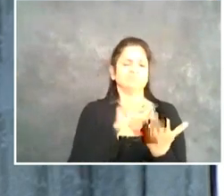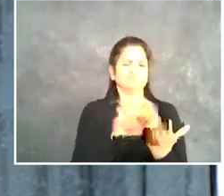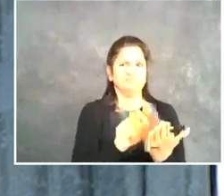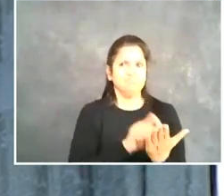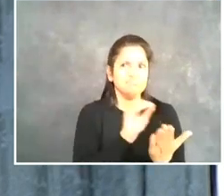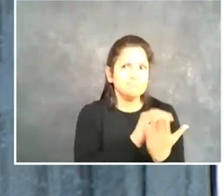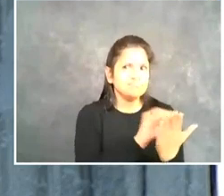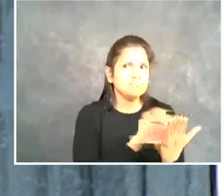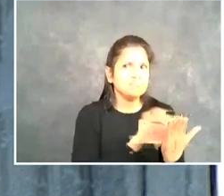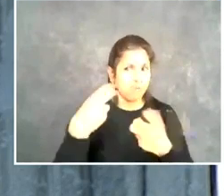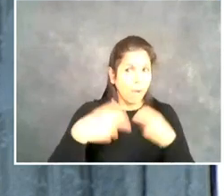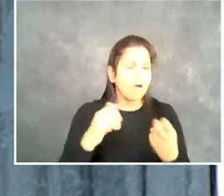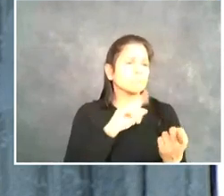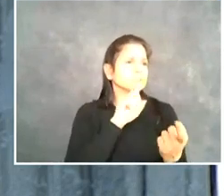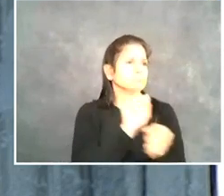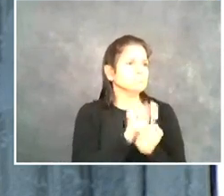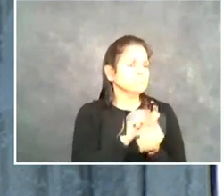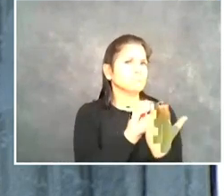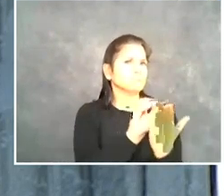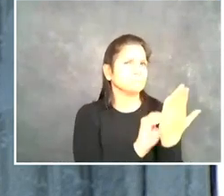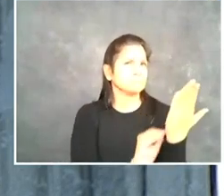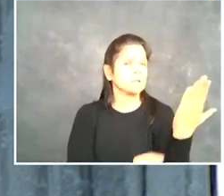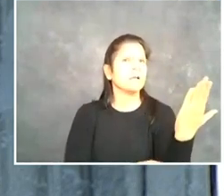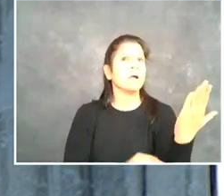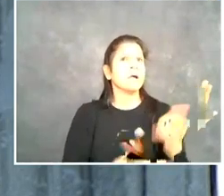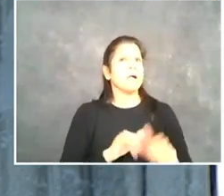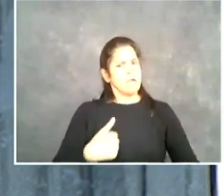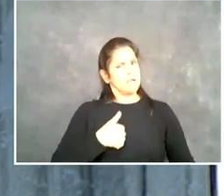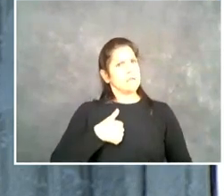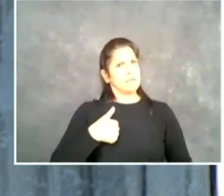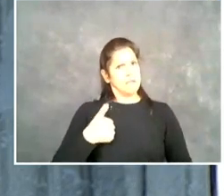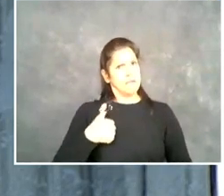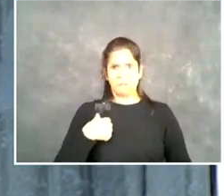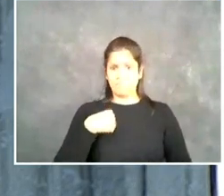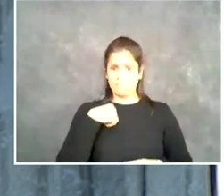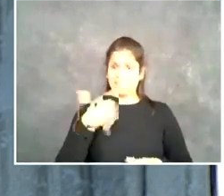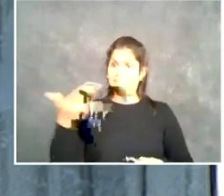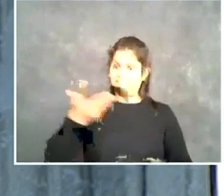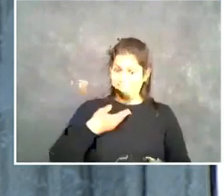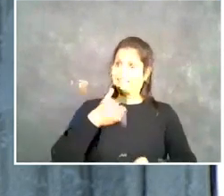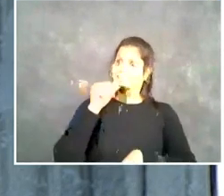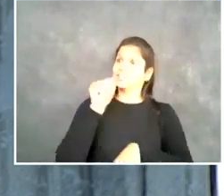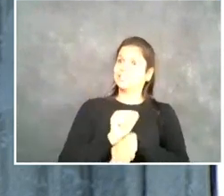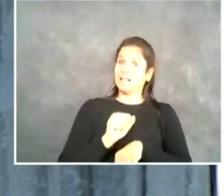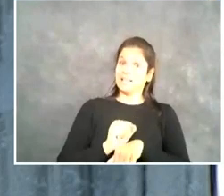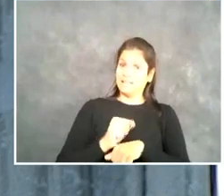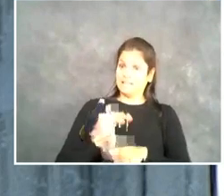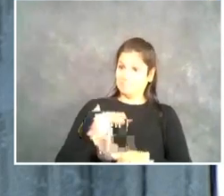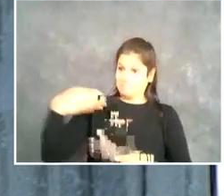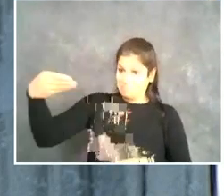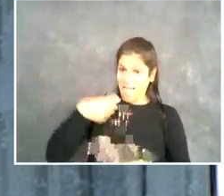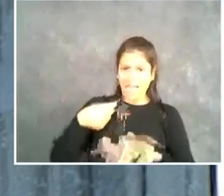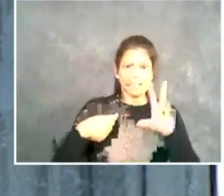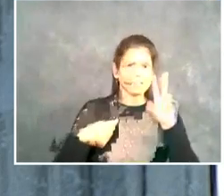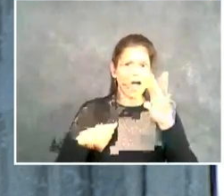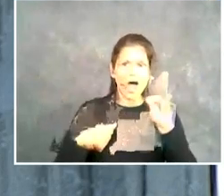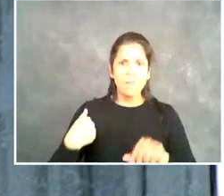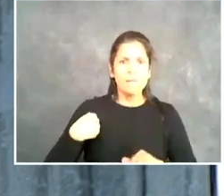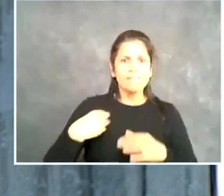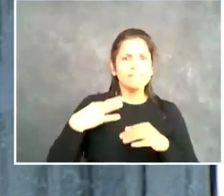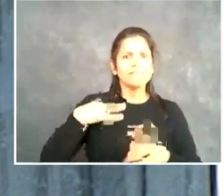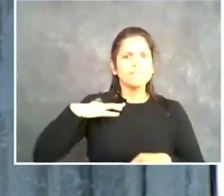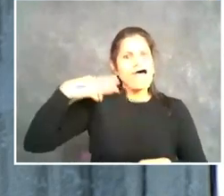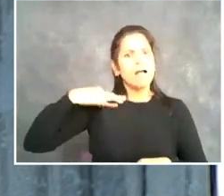TAKE ALONG THIS WORK, AND I